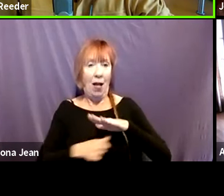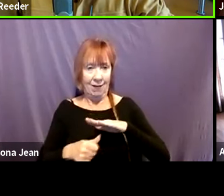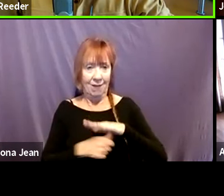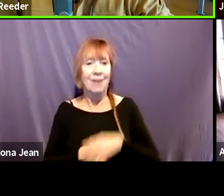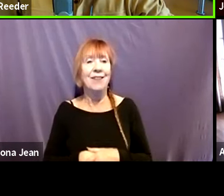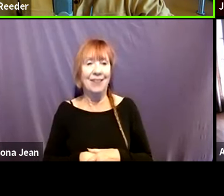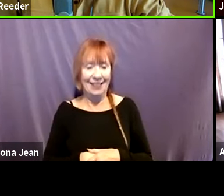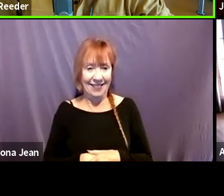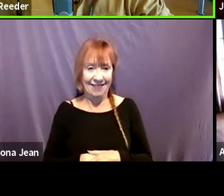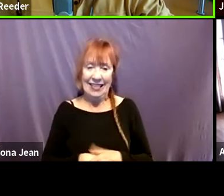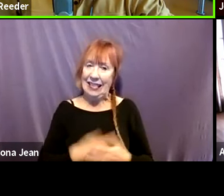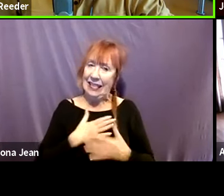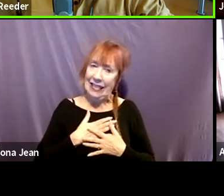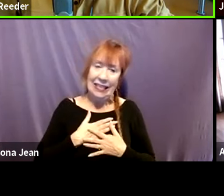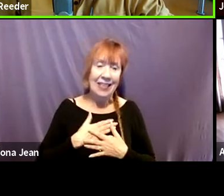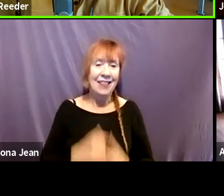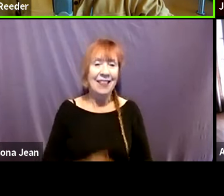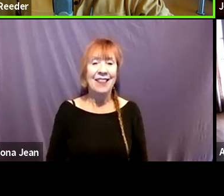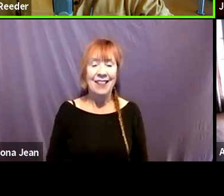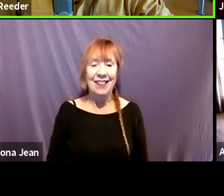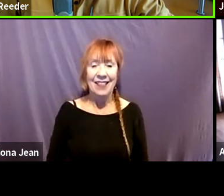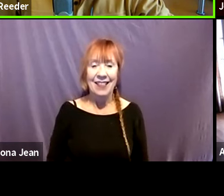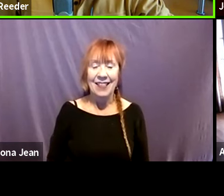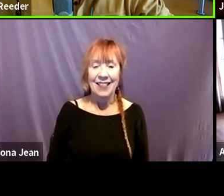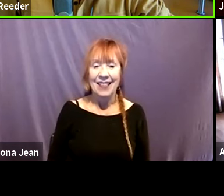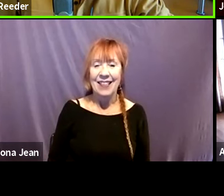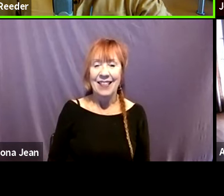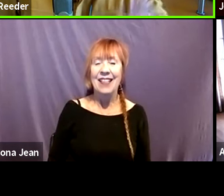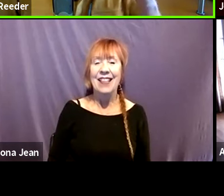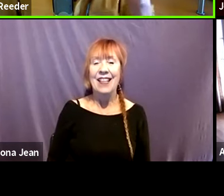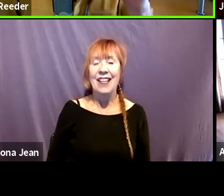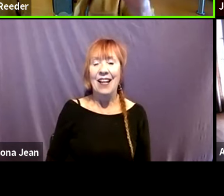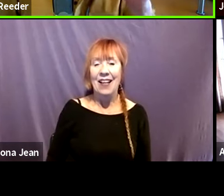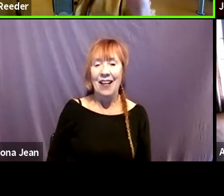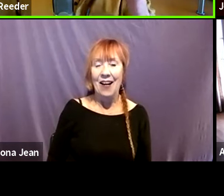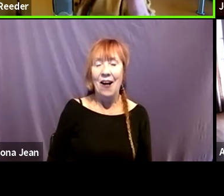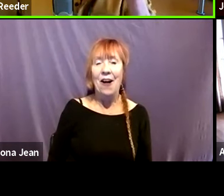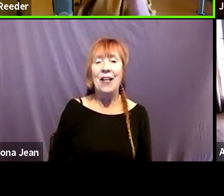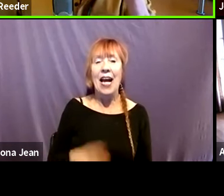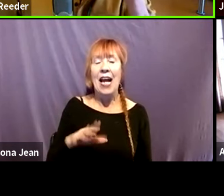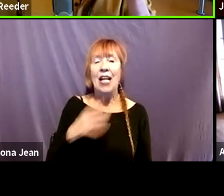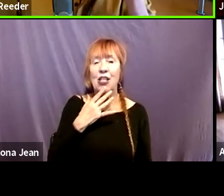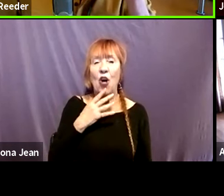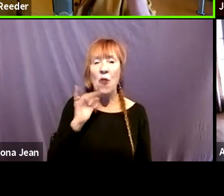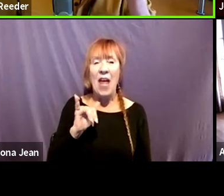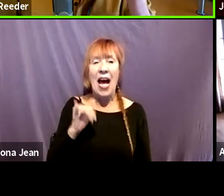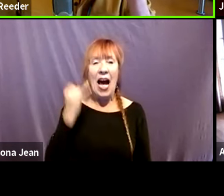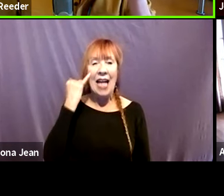I will add to your bad of not linking yourself to stuff, is I went out and I pitched my,